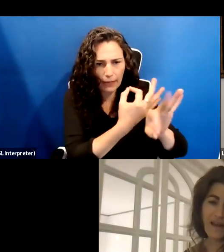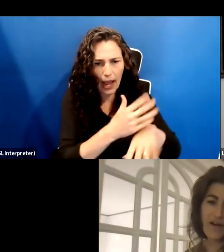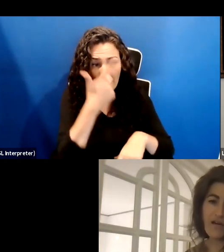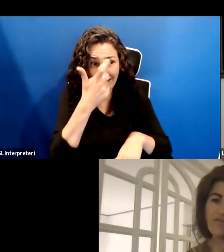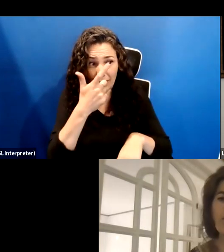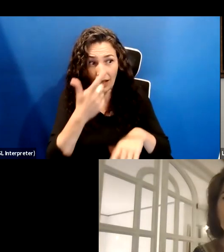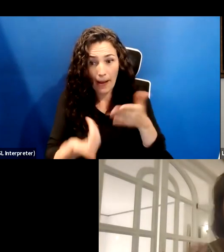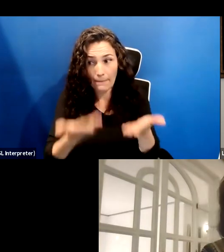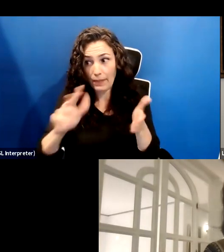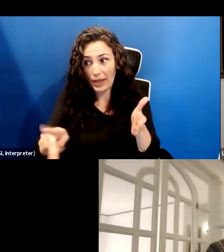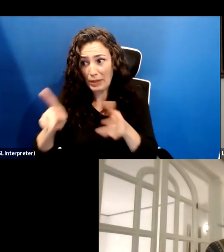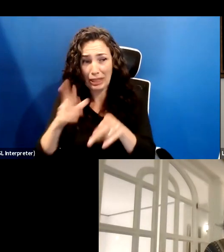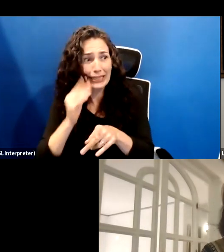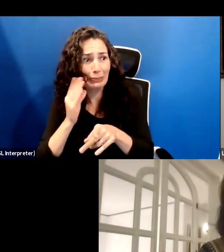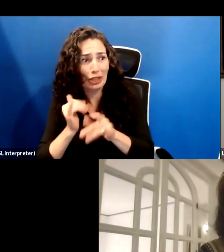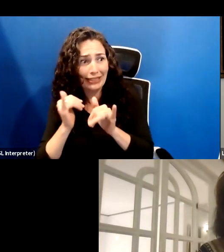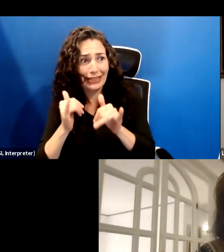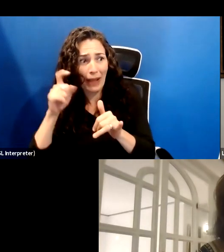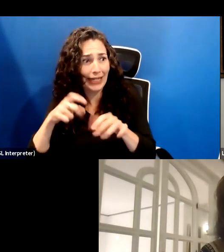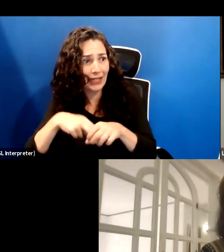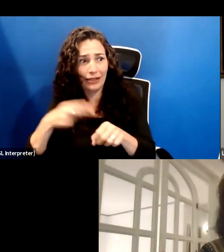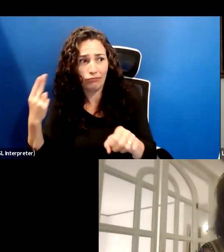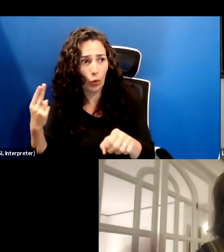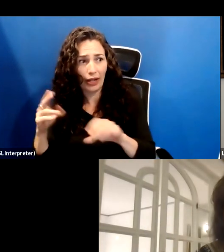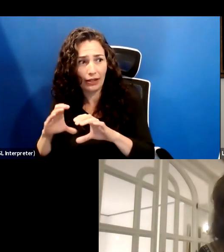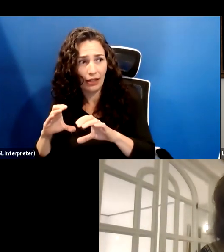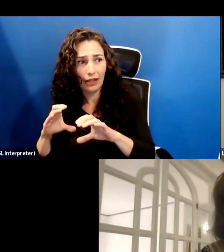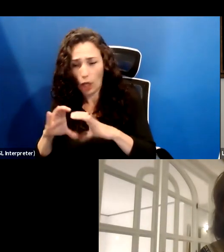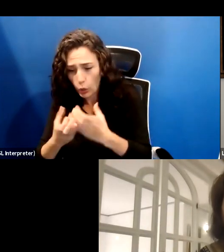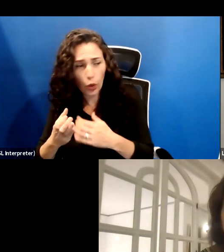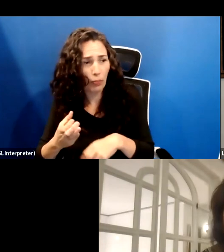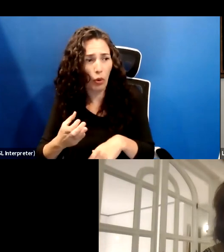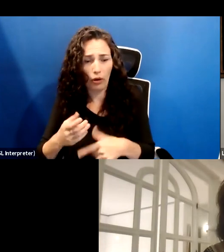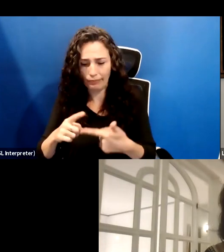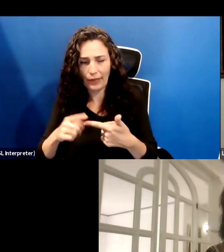to get out of or as I said, a bad marriage, or a terrible work situation.